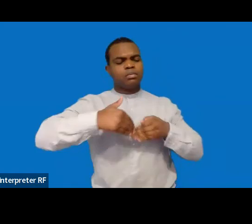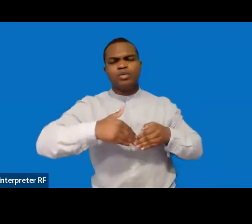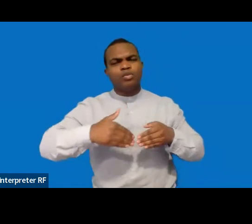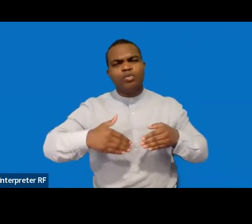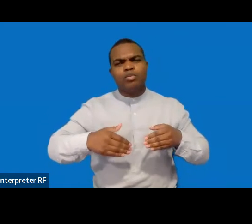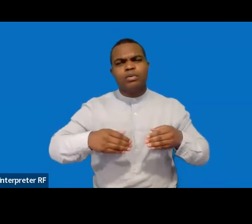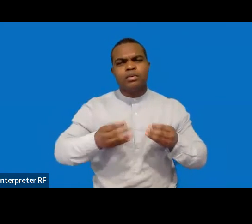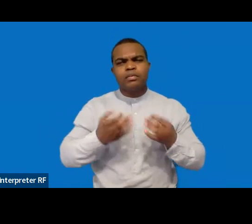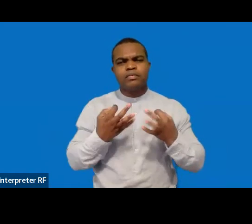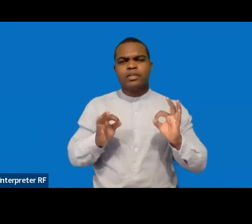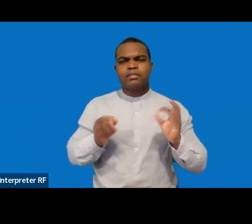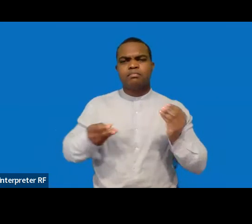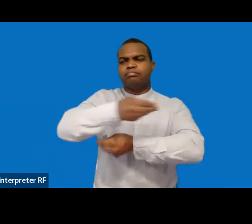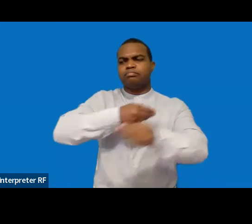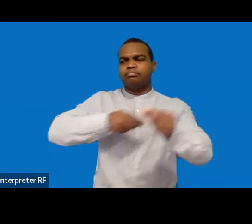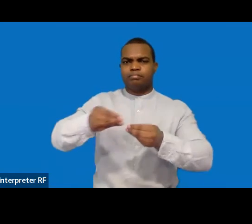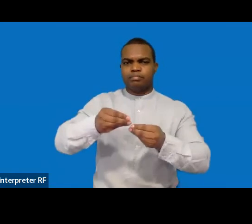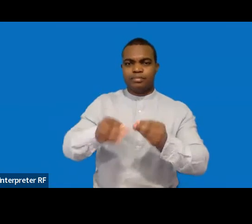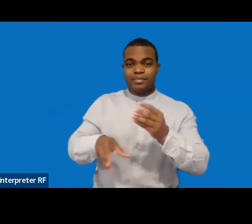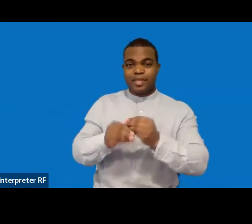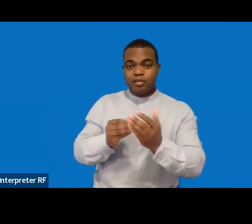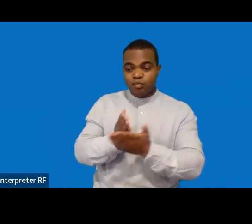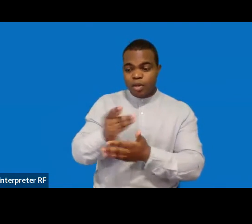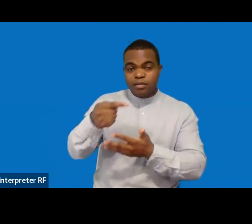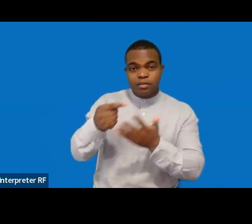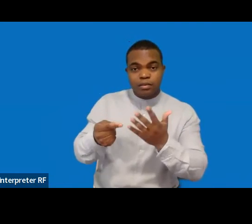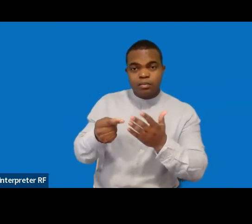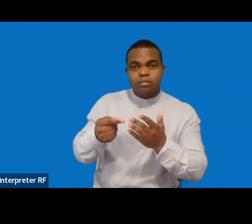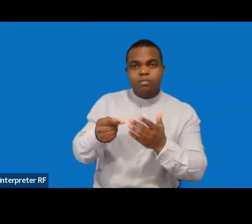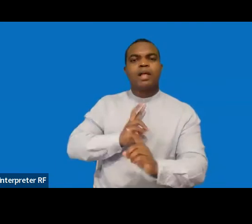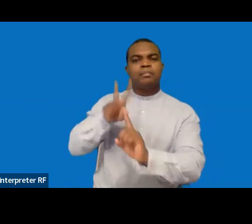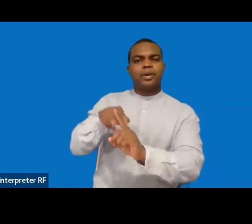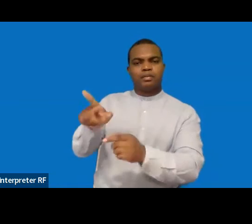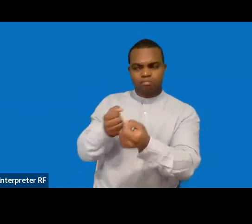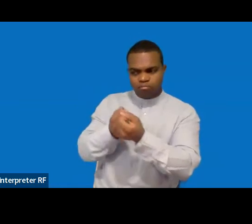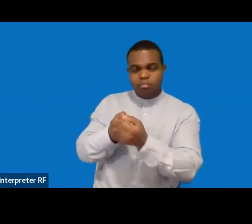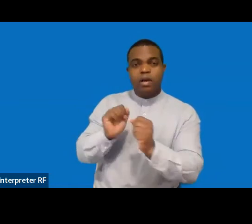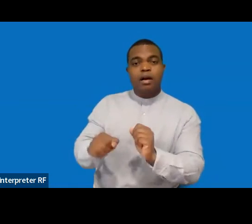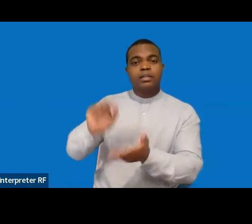with a disability should have access to the same rights and preferential access,